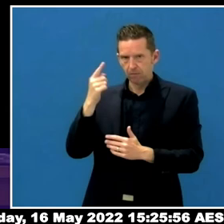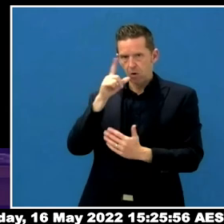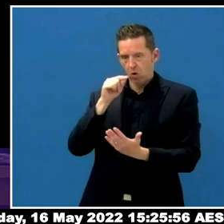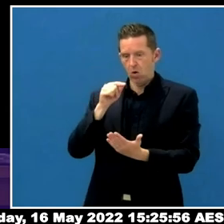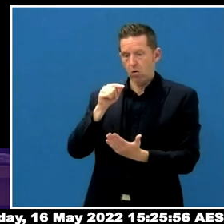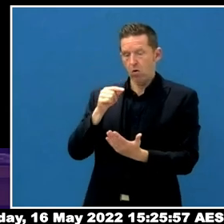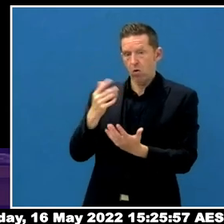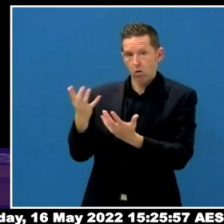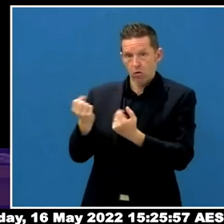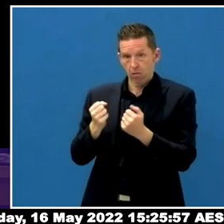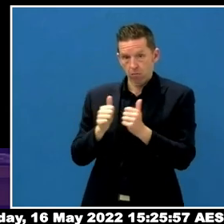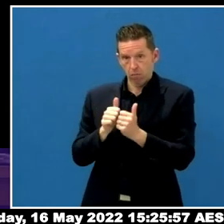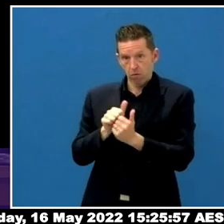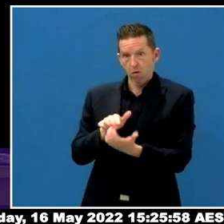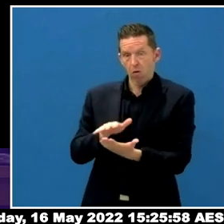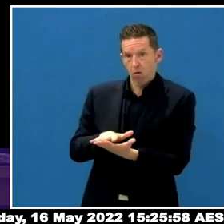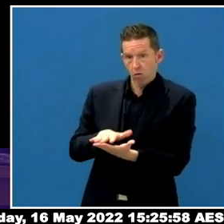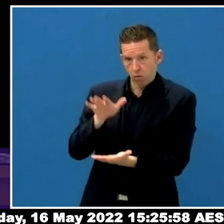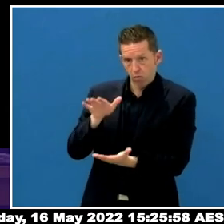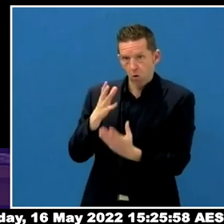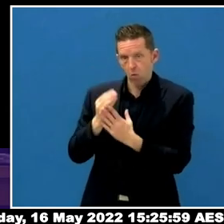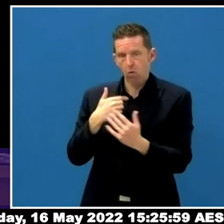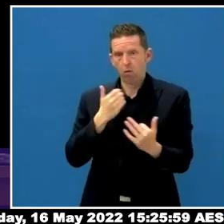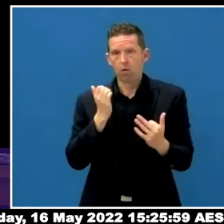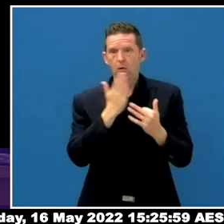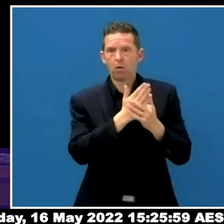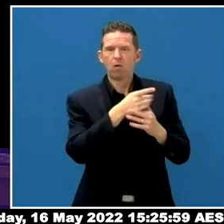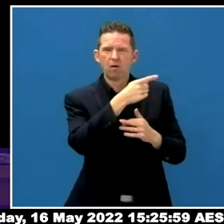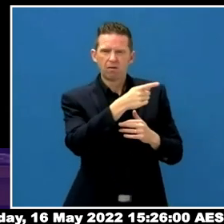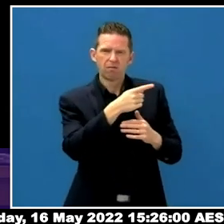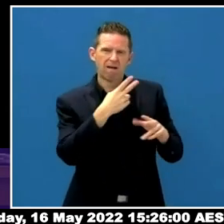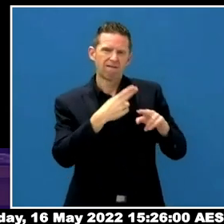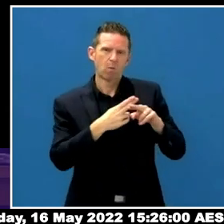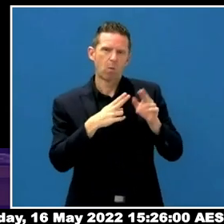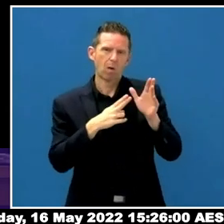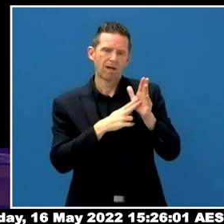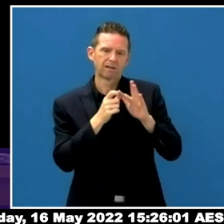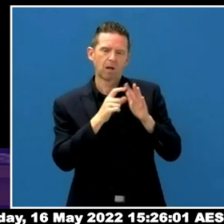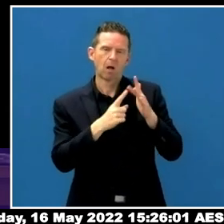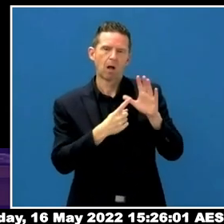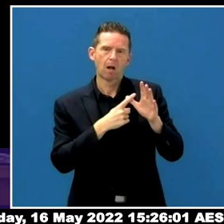for a review of his NDIS funds. It wasn't the end of year review, was it?